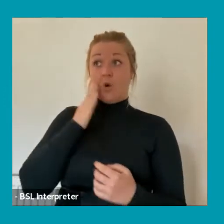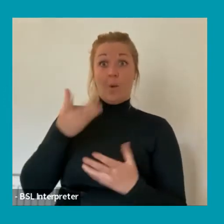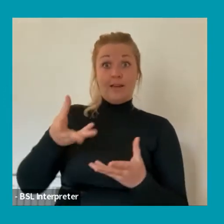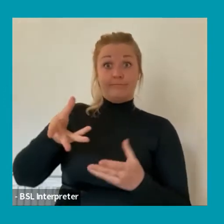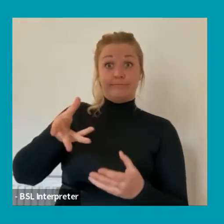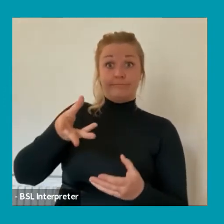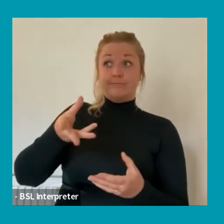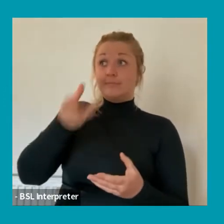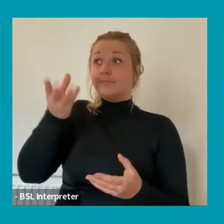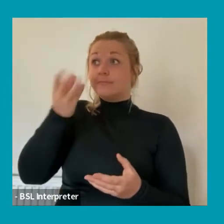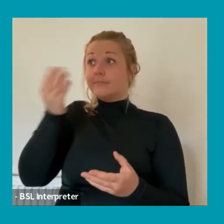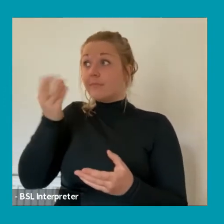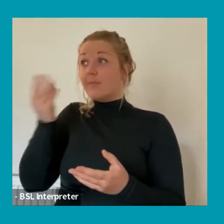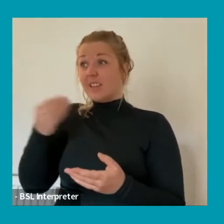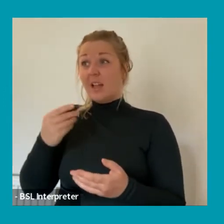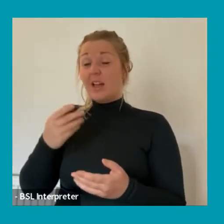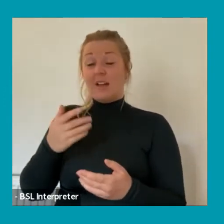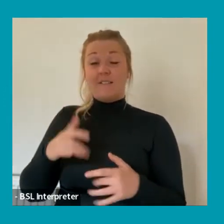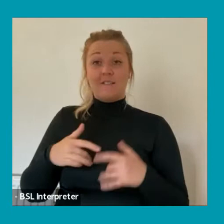And it actually really touched people's hearts.